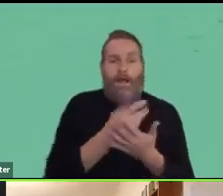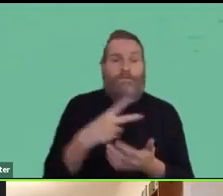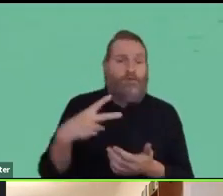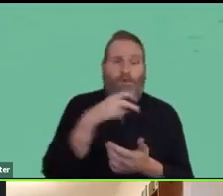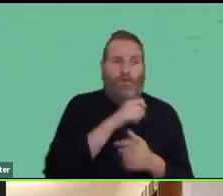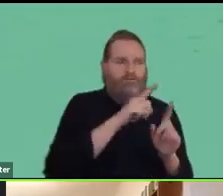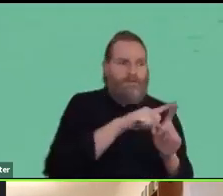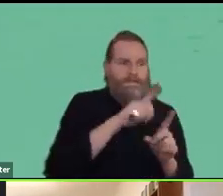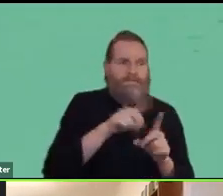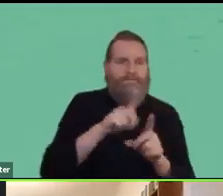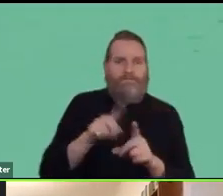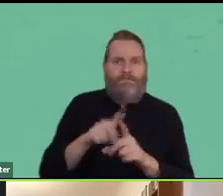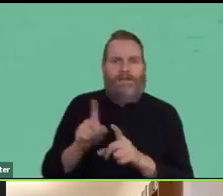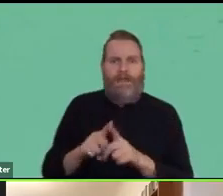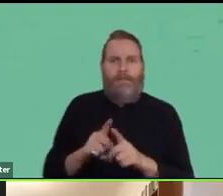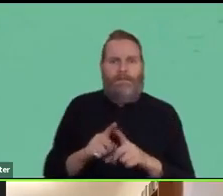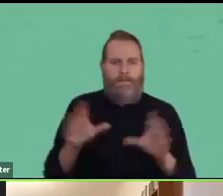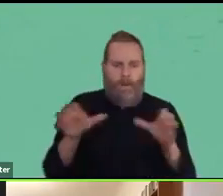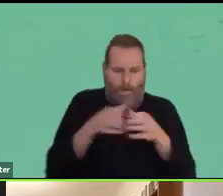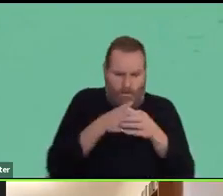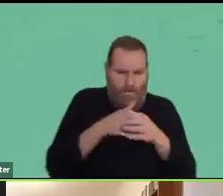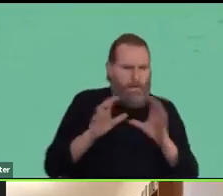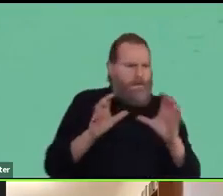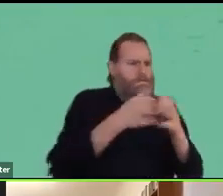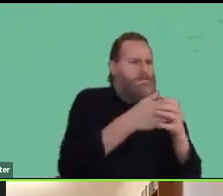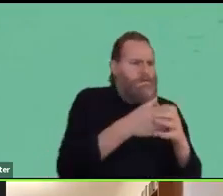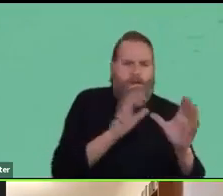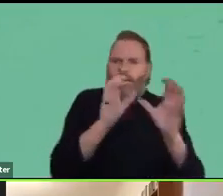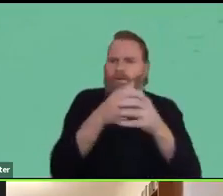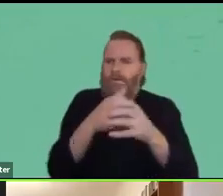look at their own little bit and the small amounts of money available,